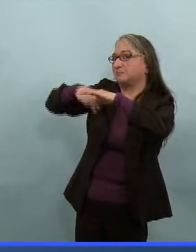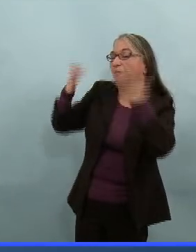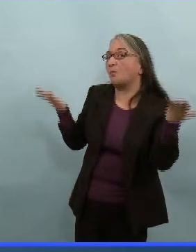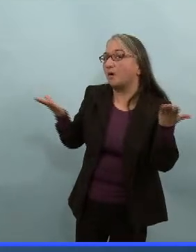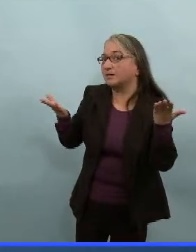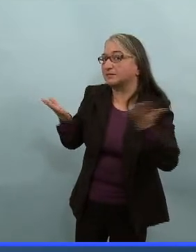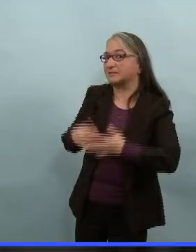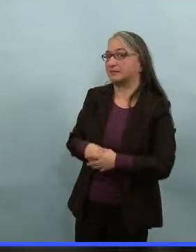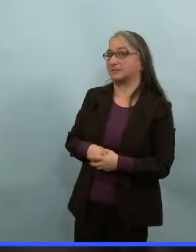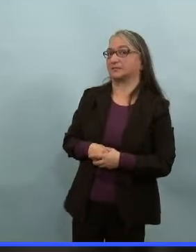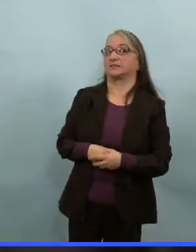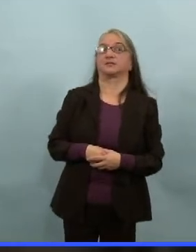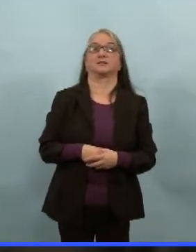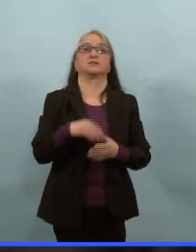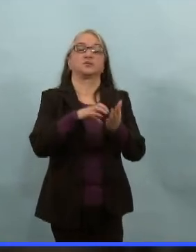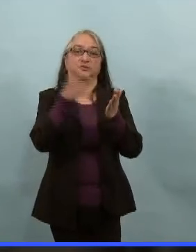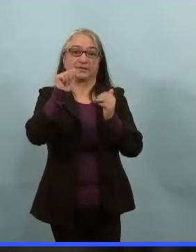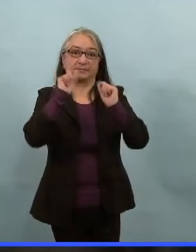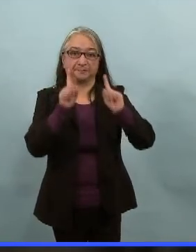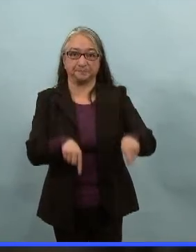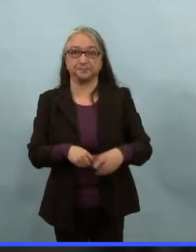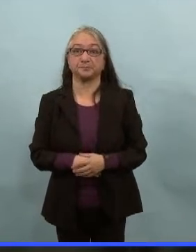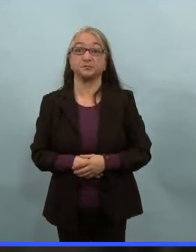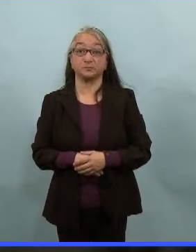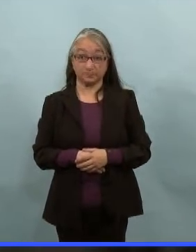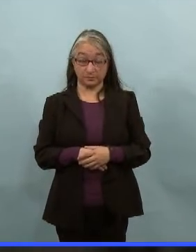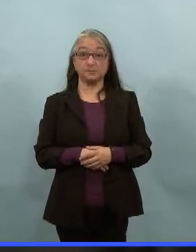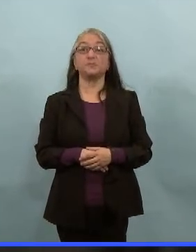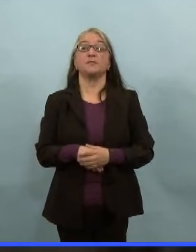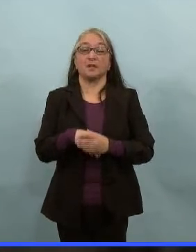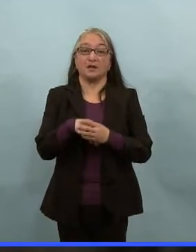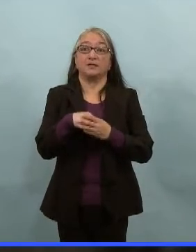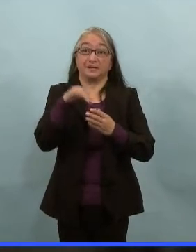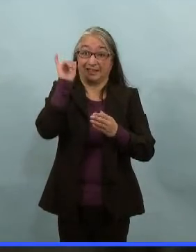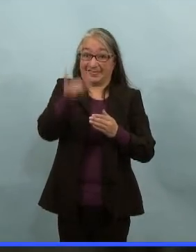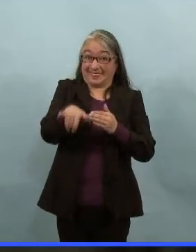so i used i mean that was a number that i i heard about that people have been waiting multiple days